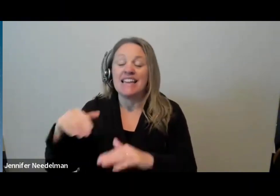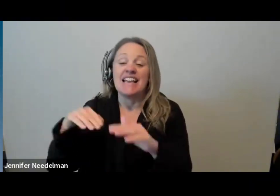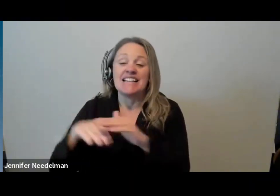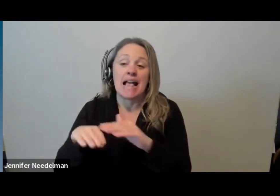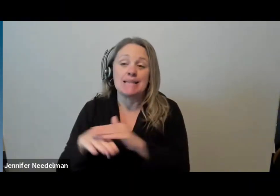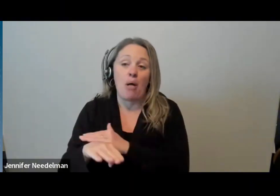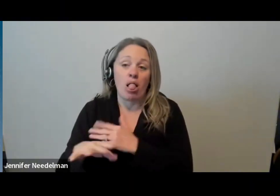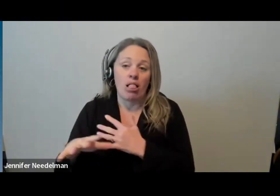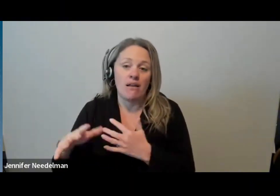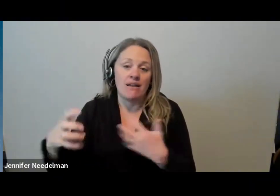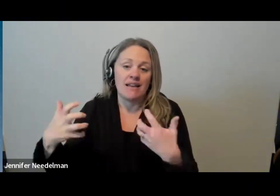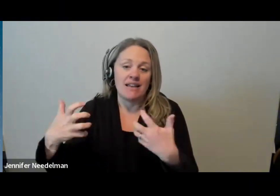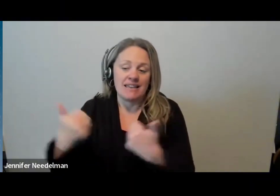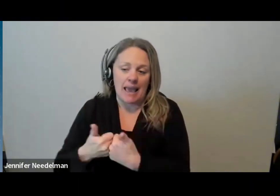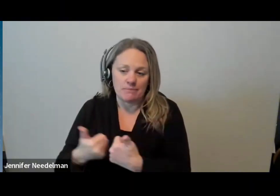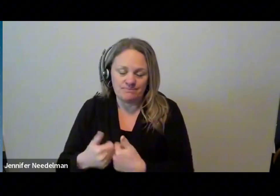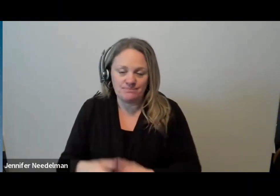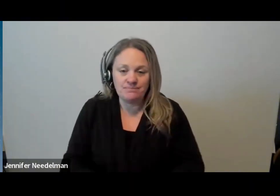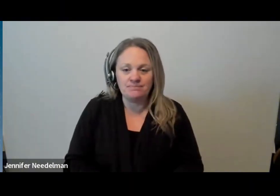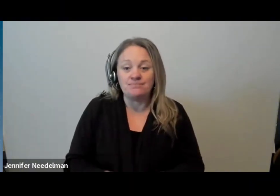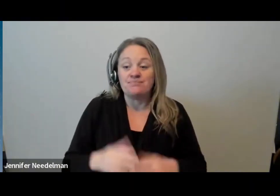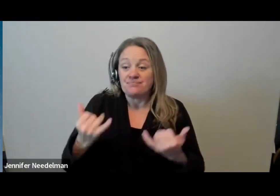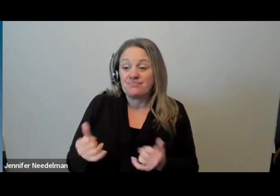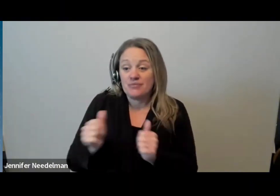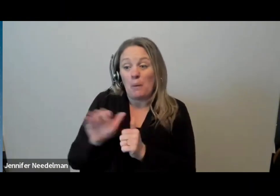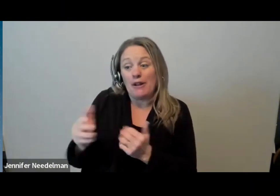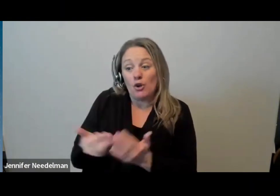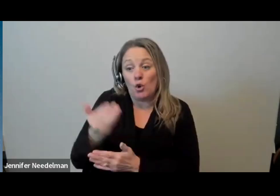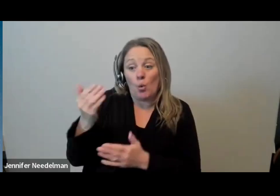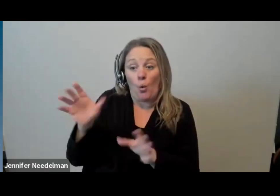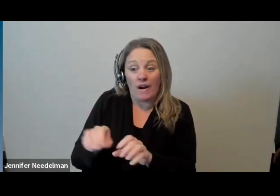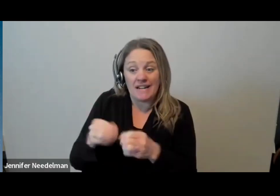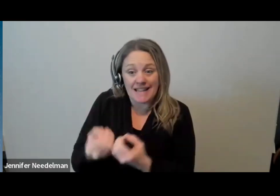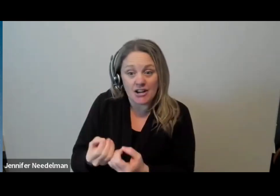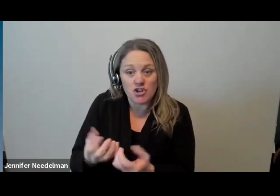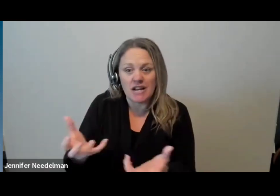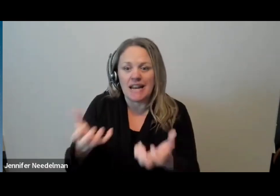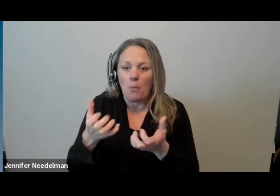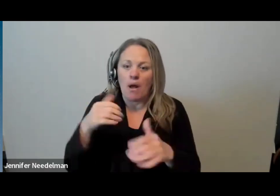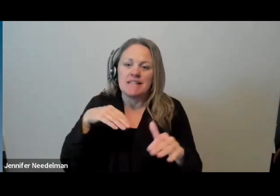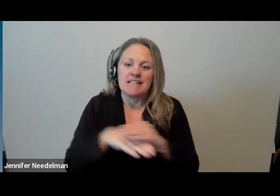Now leading Good trouble, his mission is to make accessibility universal in gaming.